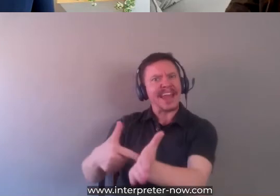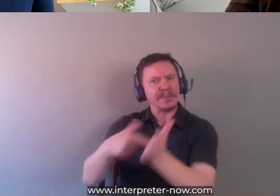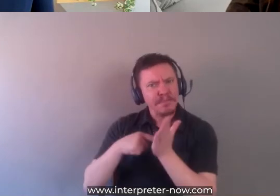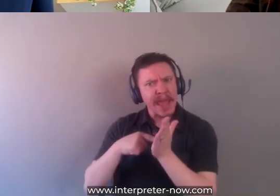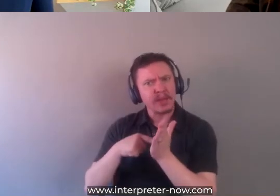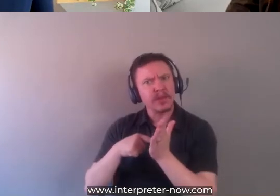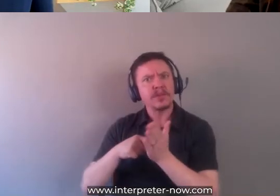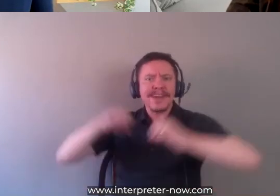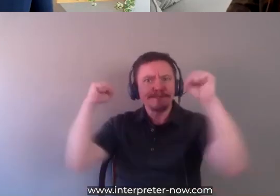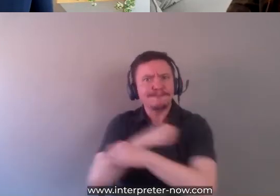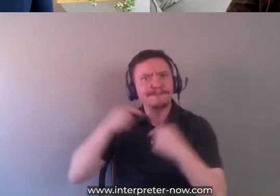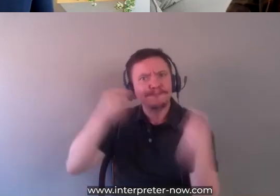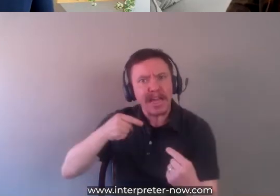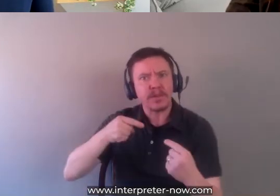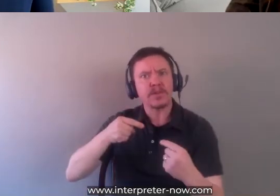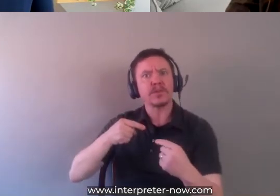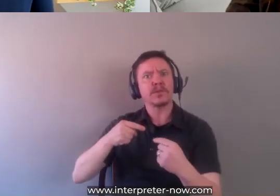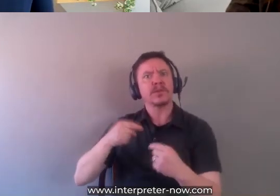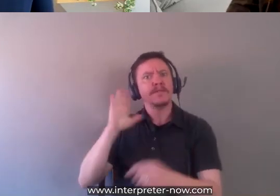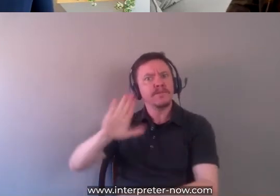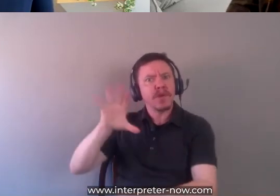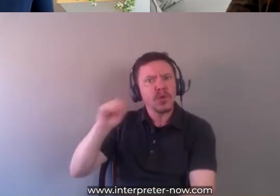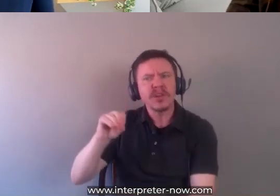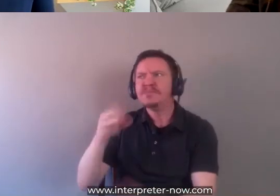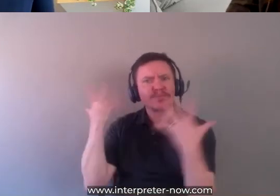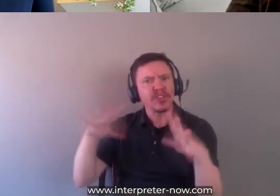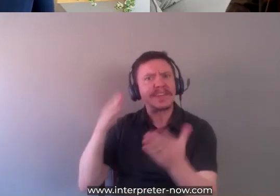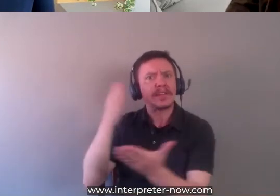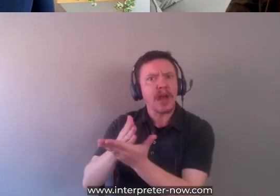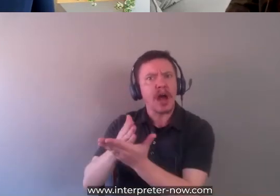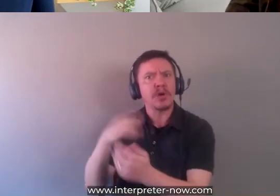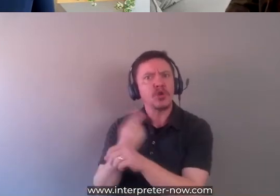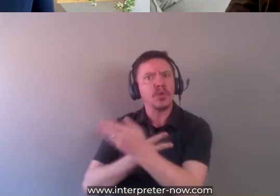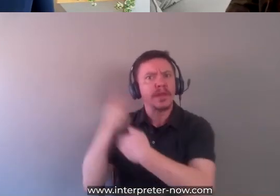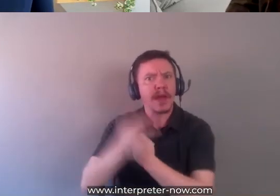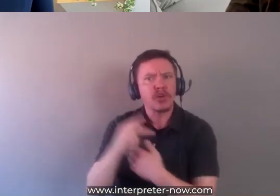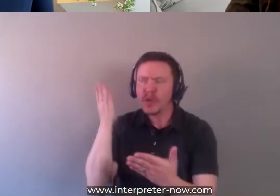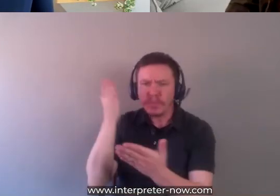and fight for your company to stop using that programme, to stop engaging in that potentially